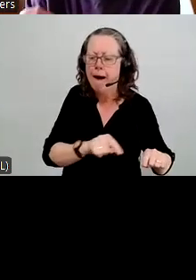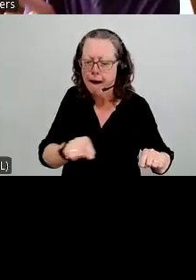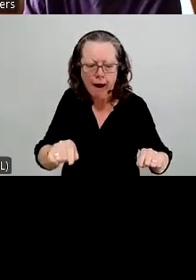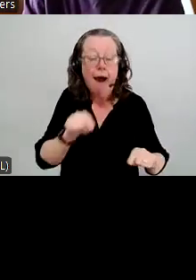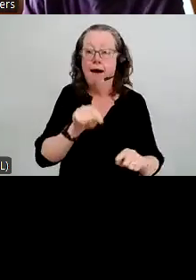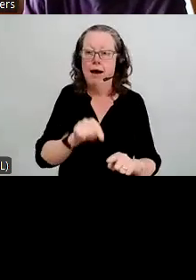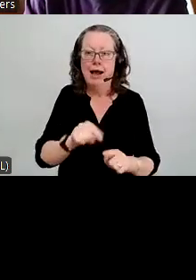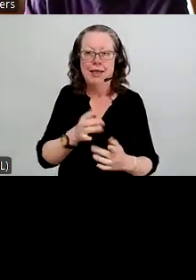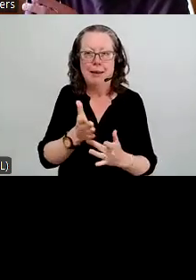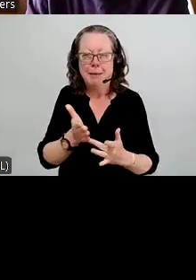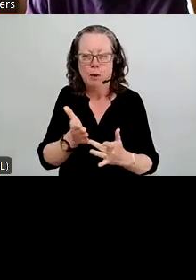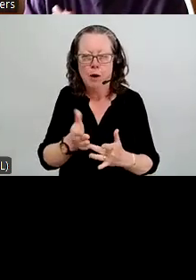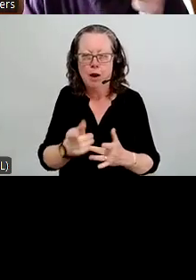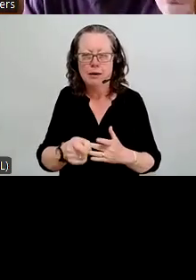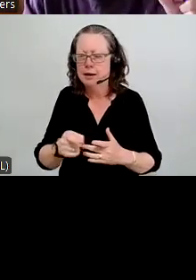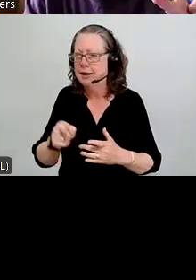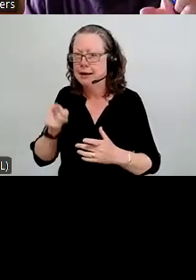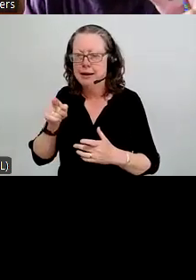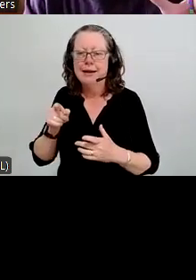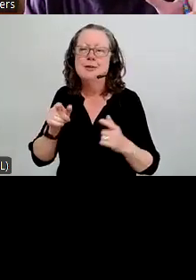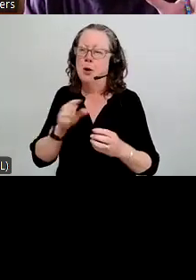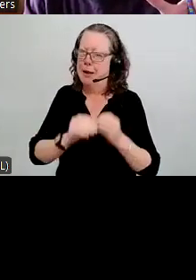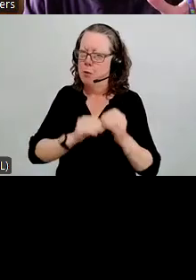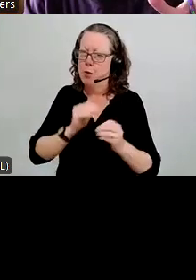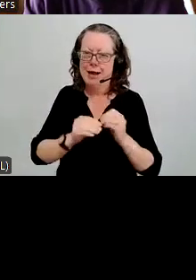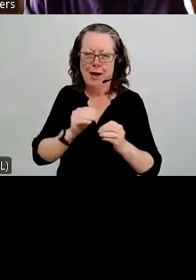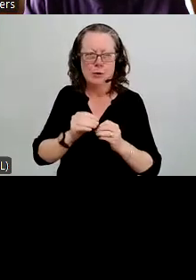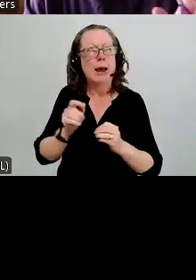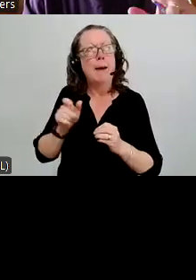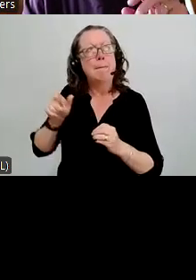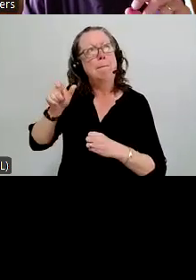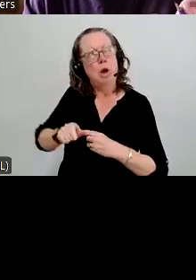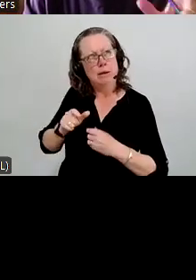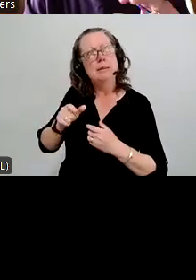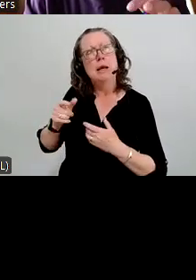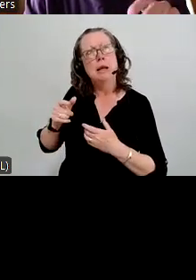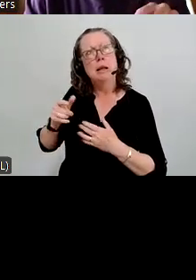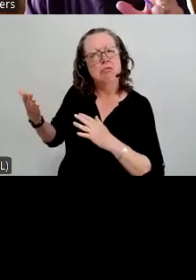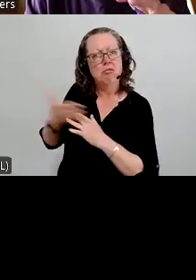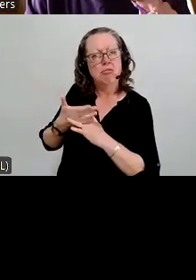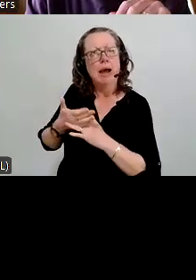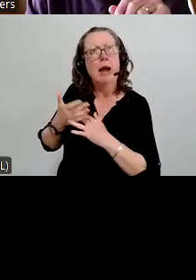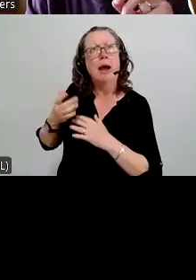"This person likes warm porridge." Okay, so we categorize them in that way. They like small chairs as well because she broke